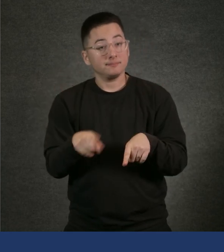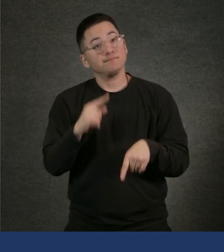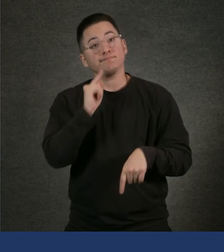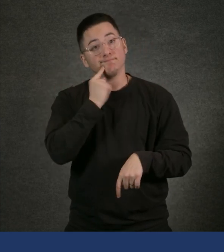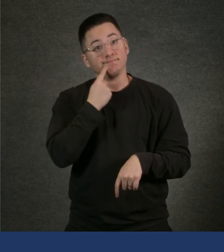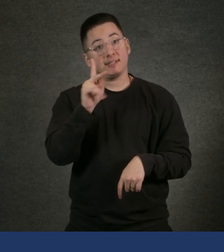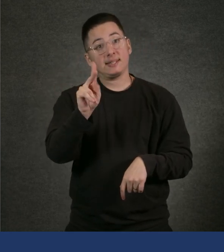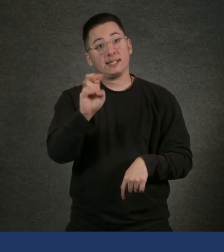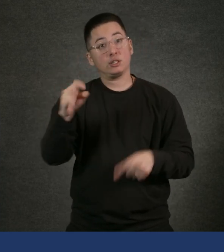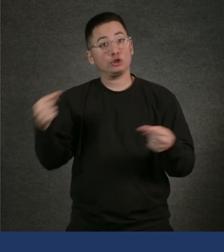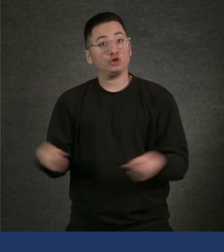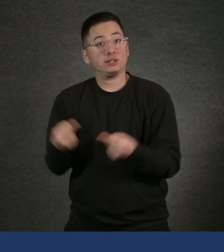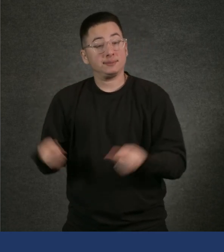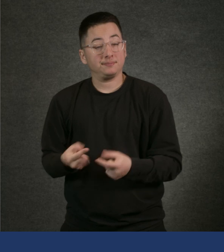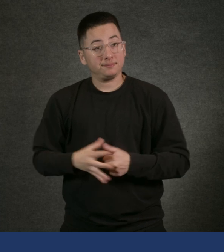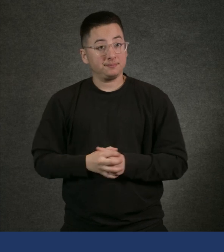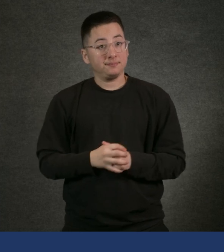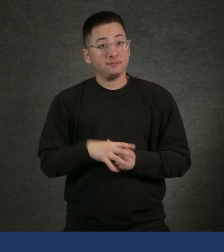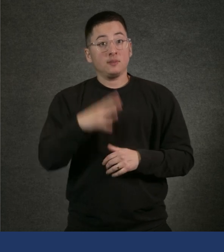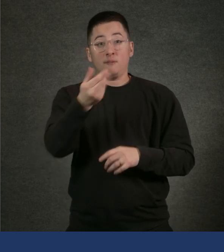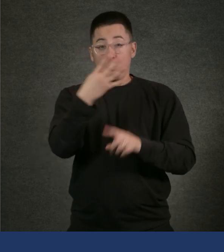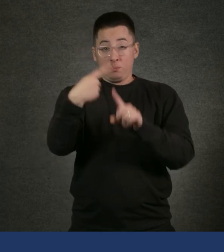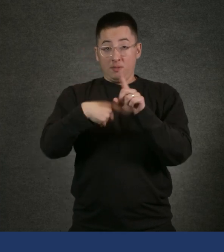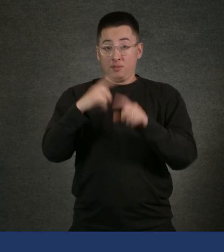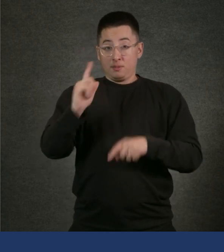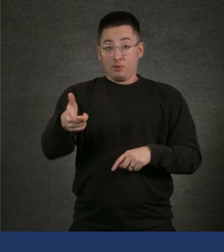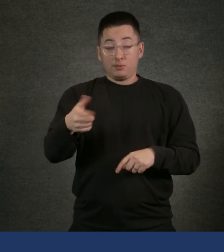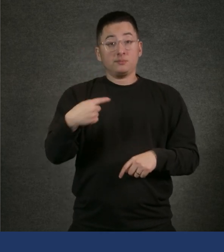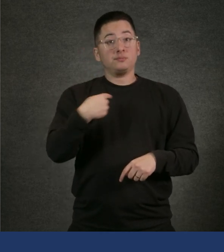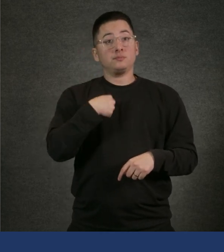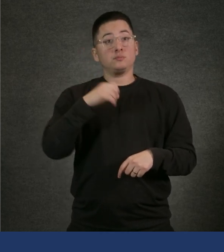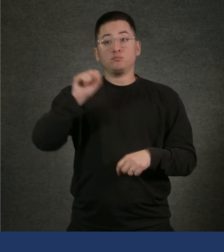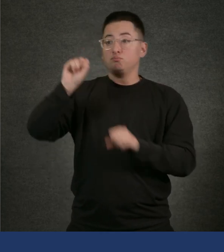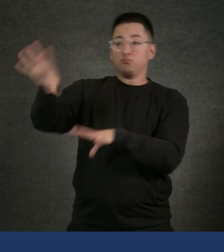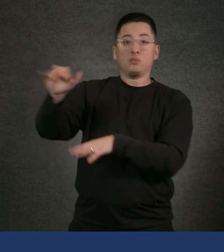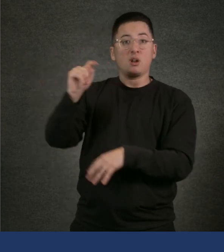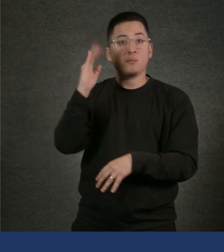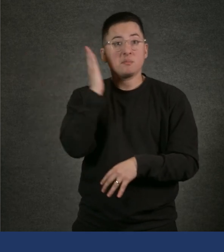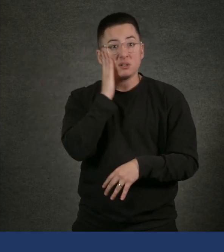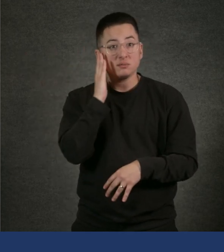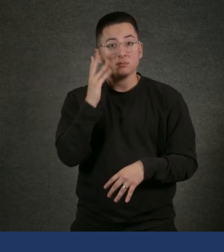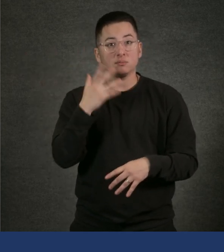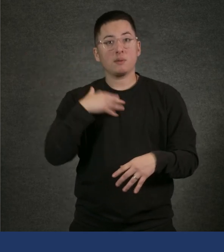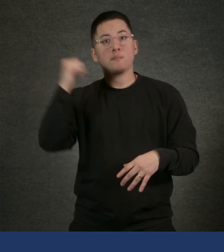leading to painful back and hip injuries. These are not isolated incidents.